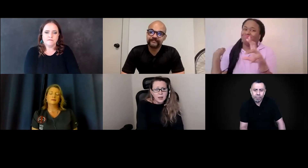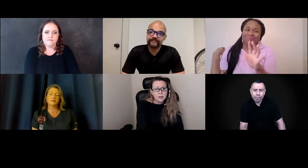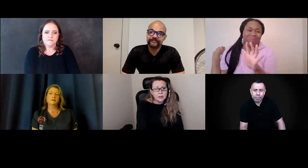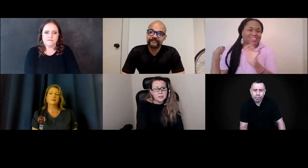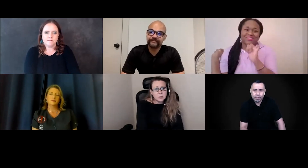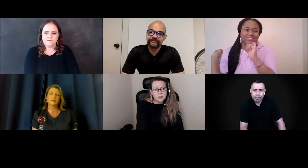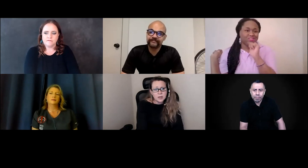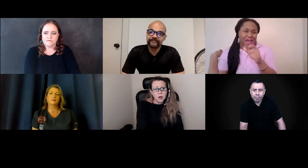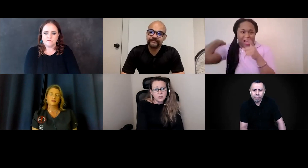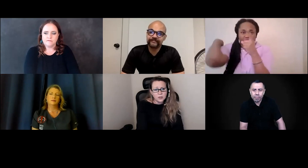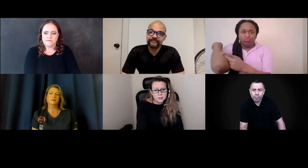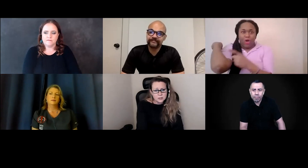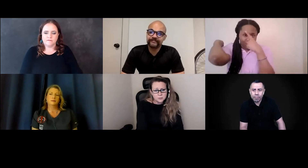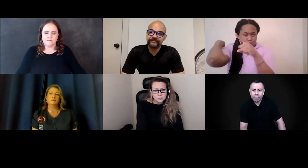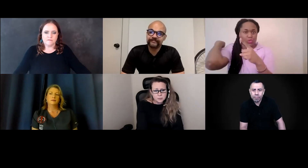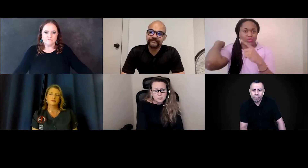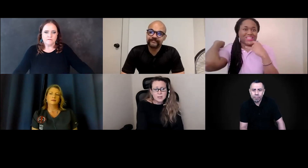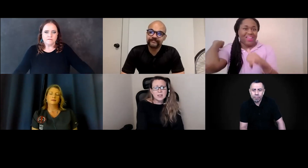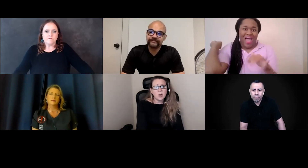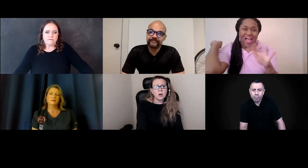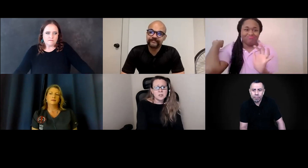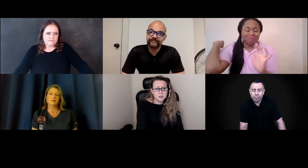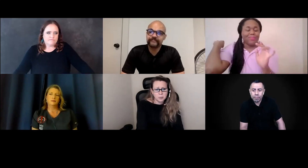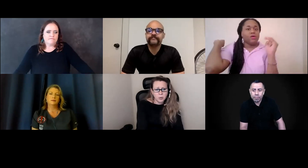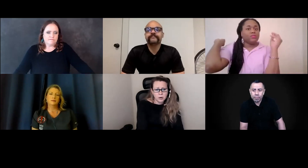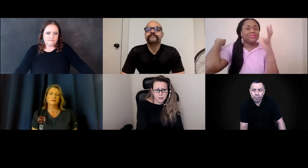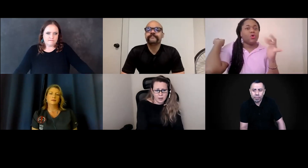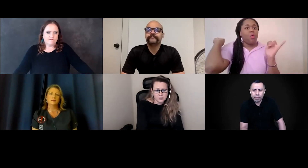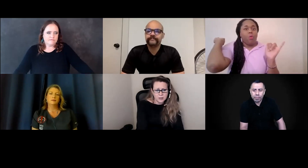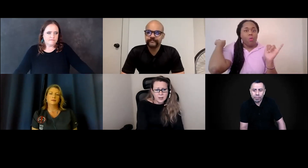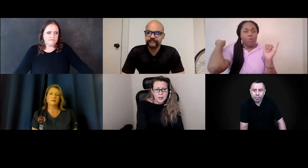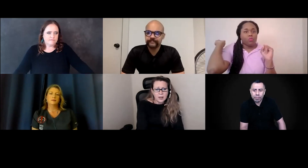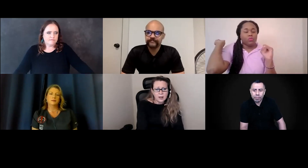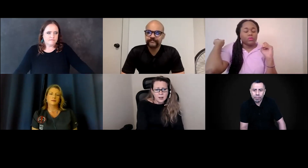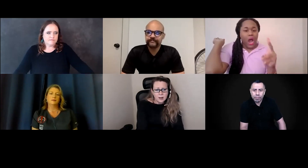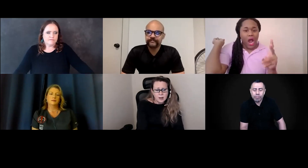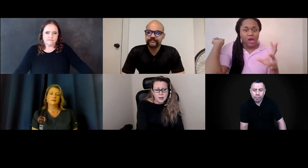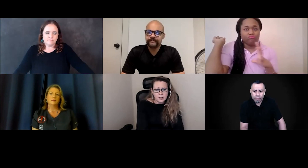And then the disability office can also support that.